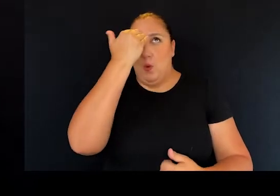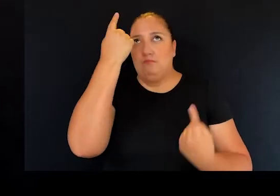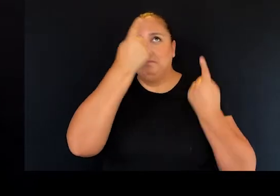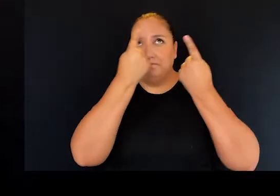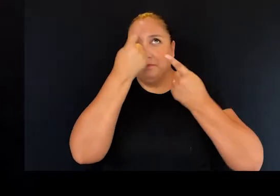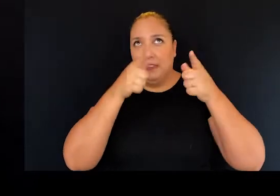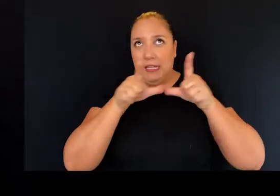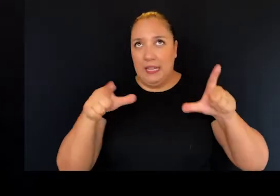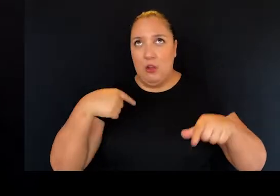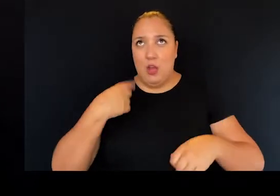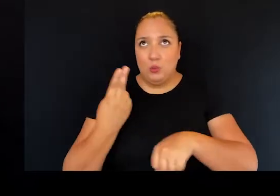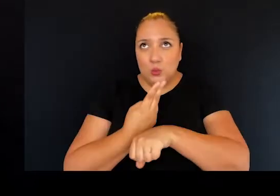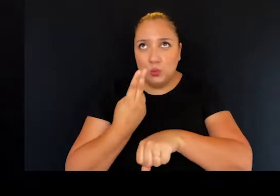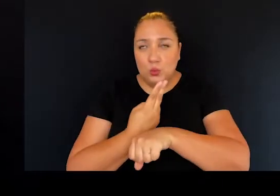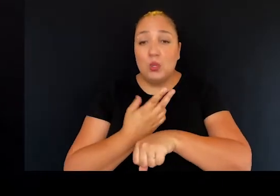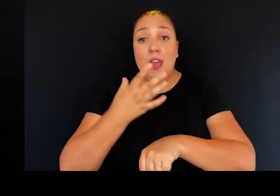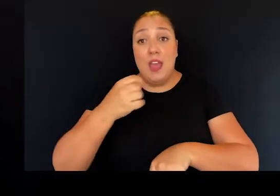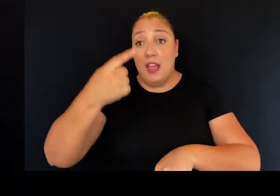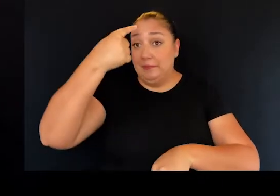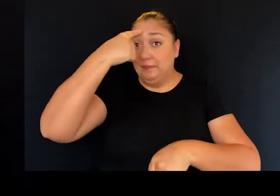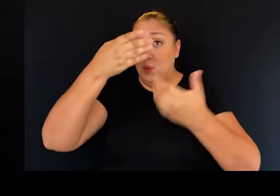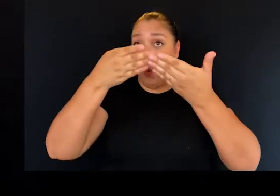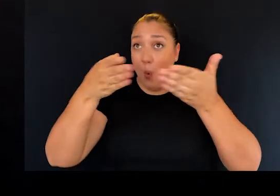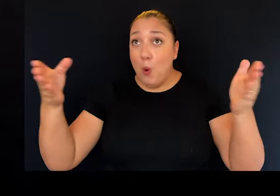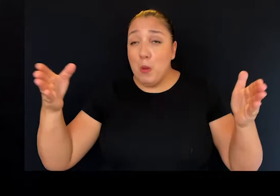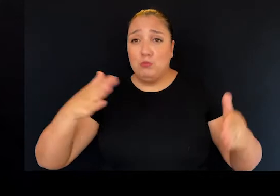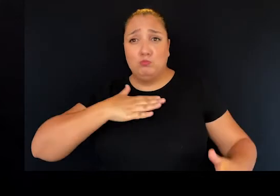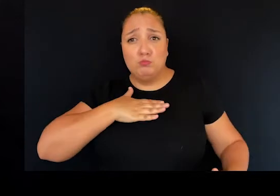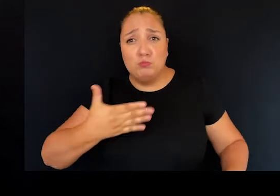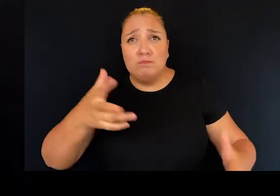as well as being open and available to education